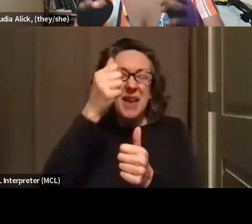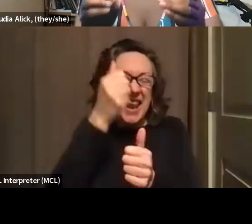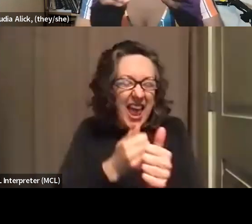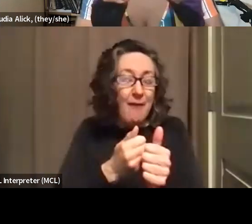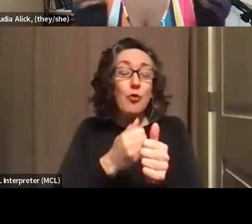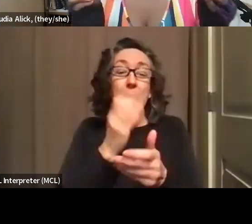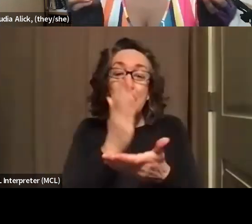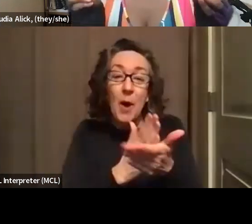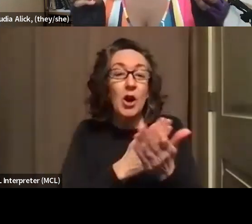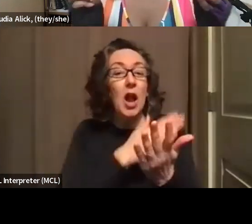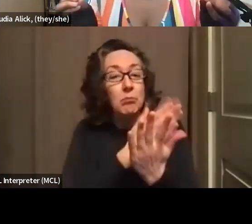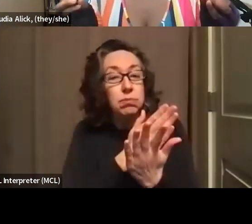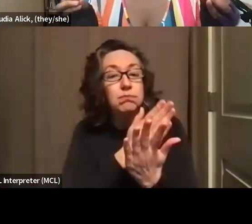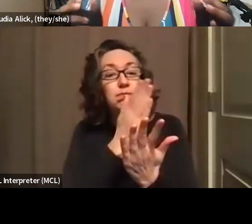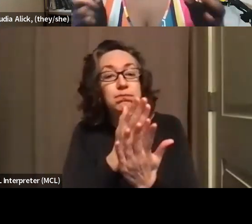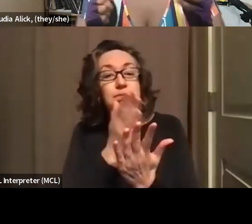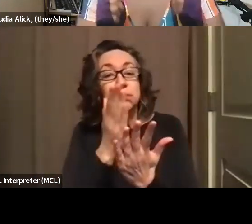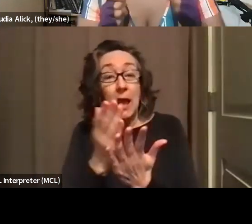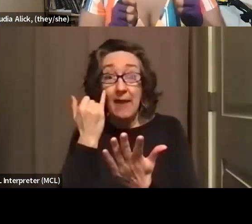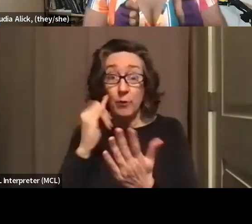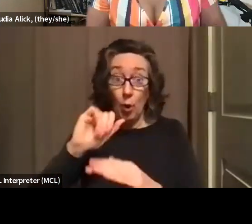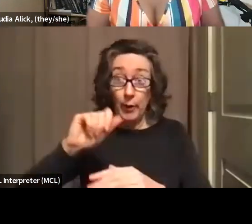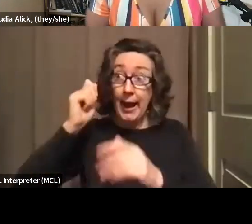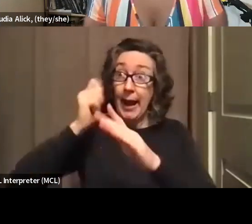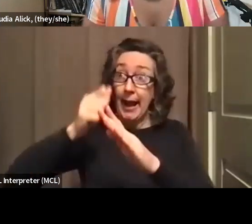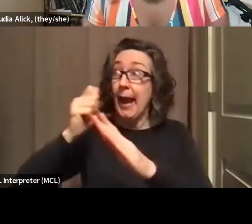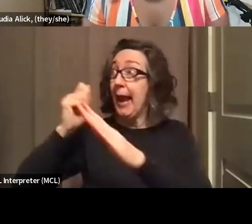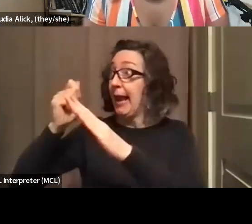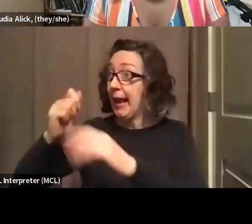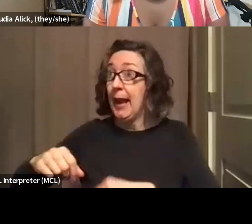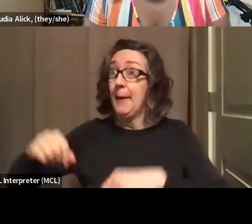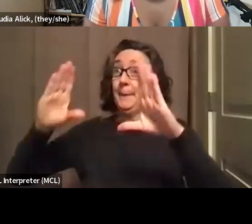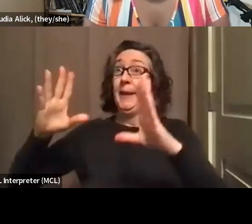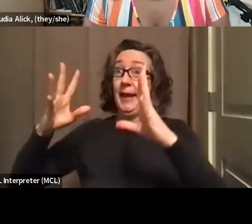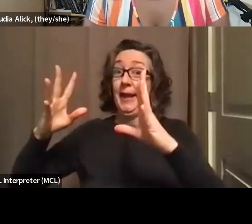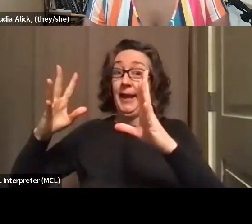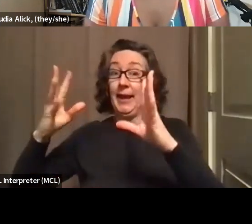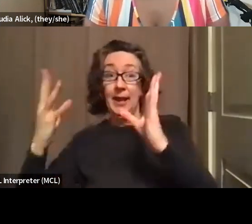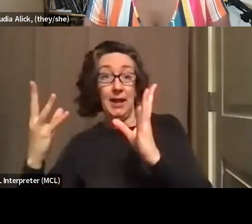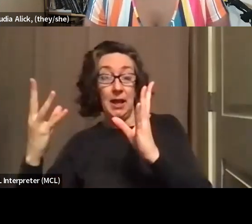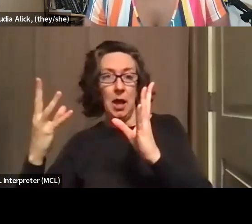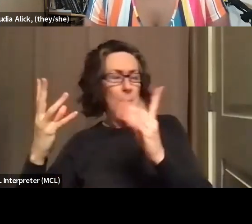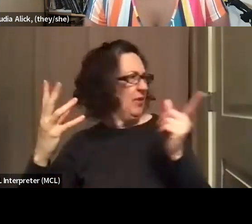step. If you have already built the frame, you might have already invested a bunch of money, you may have to undo.